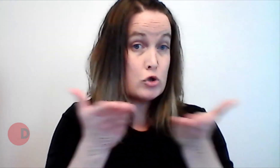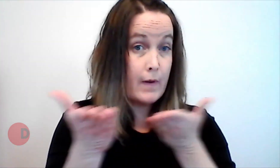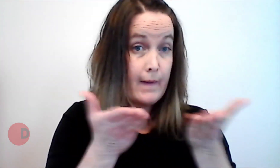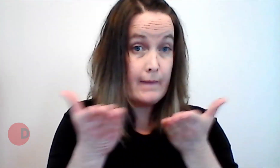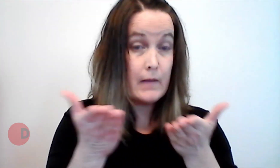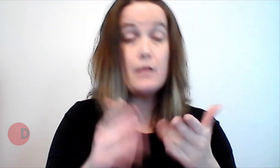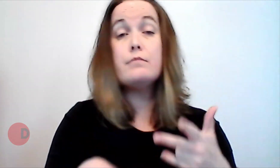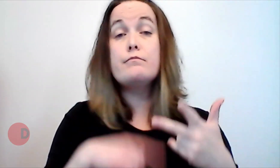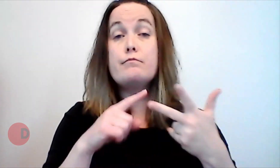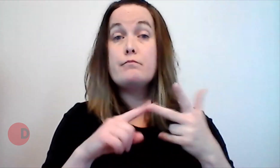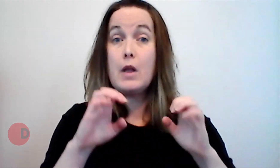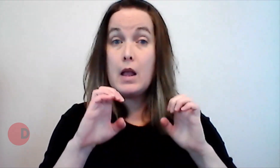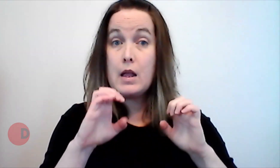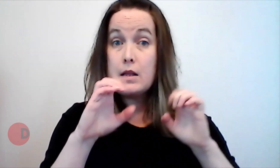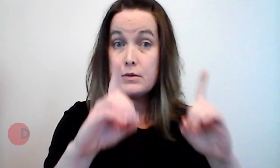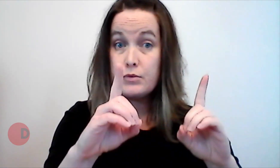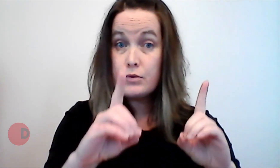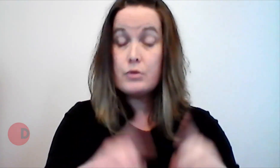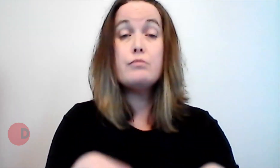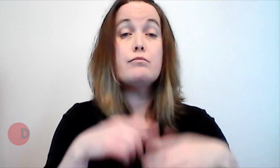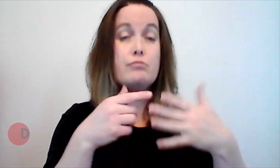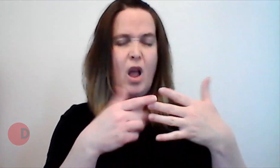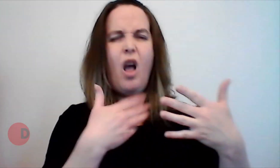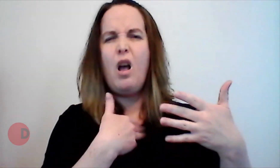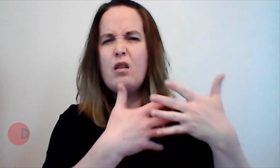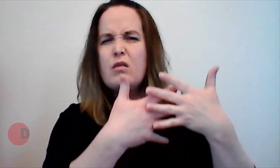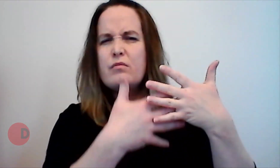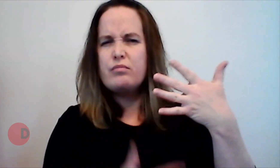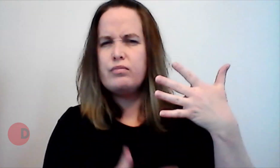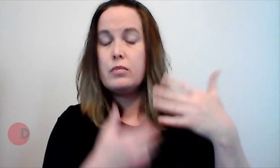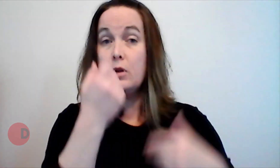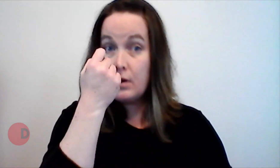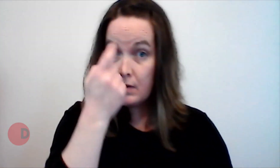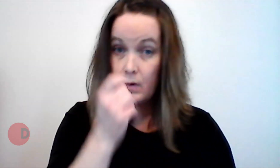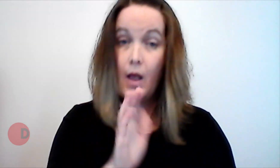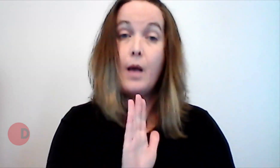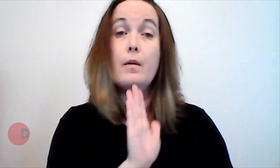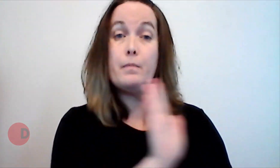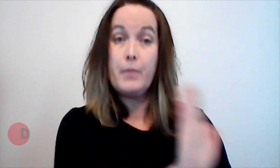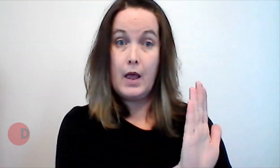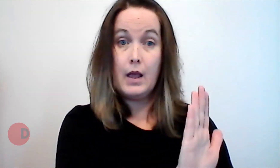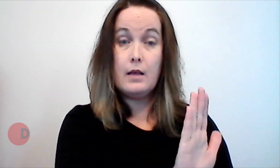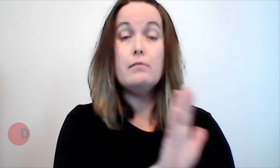it is important to have accessibility legislation in the